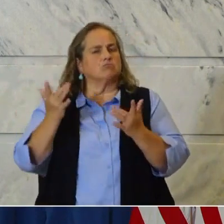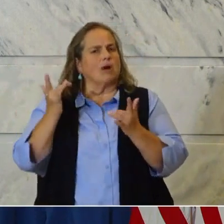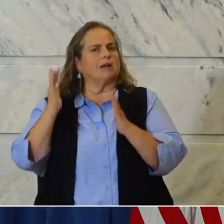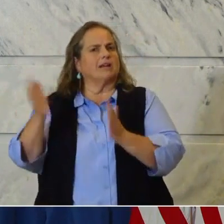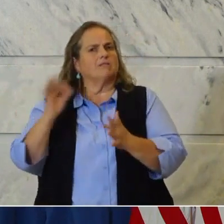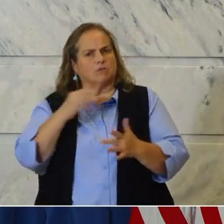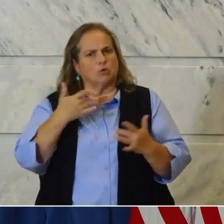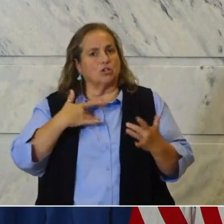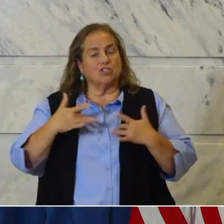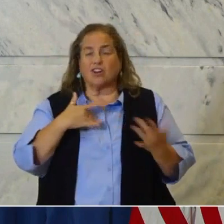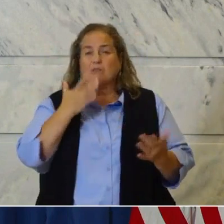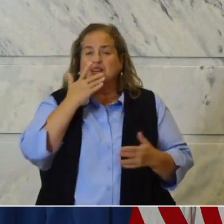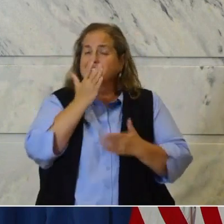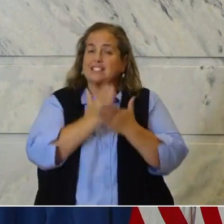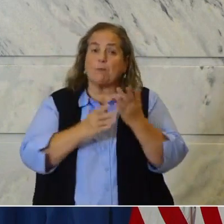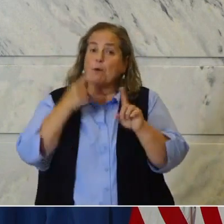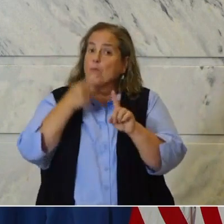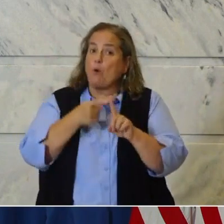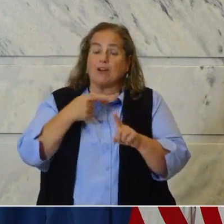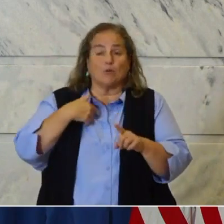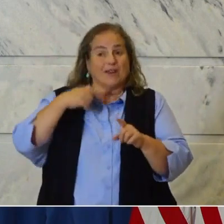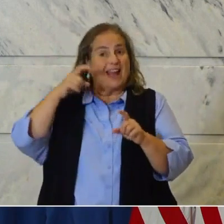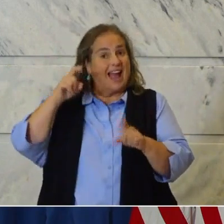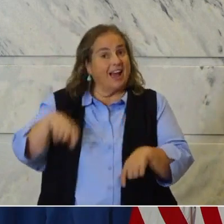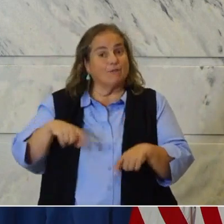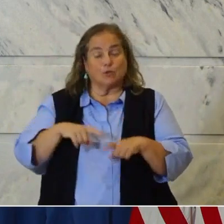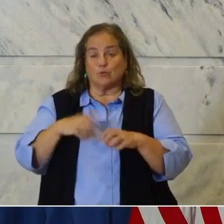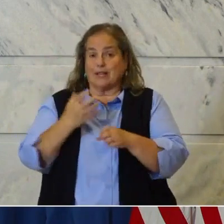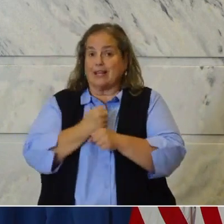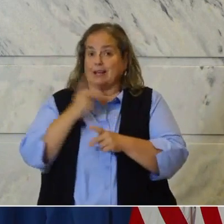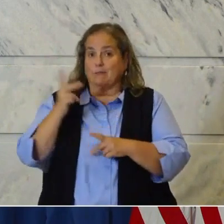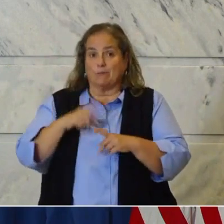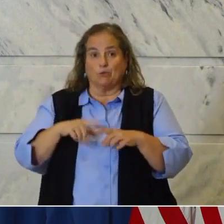to beat this virus, we've gotta have people throughout Kentucky making